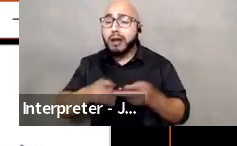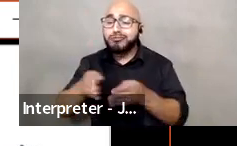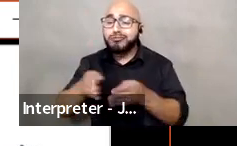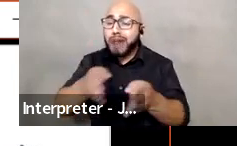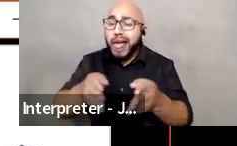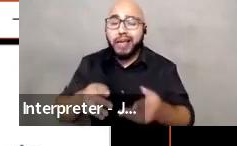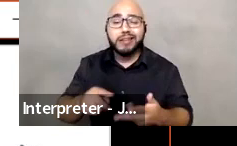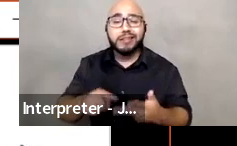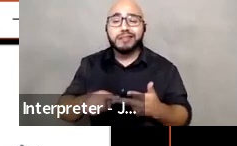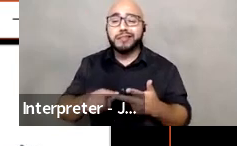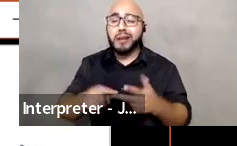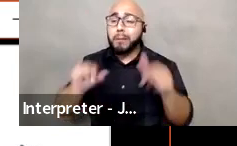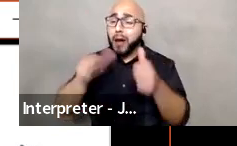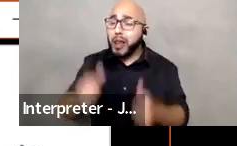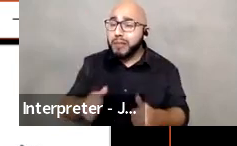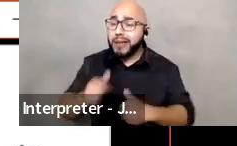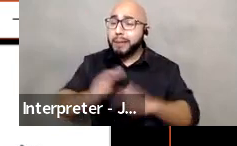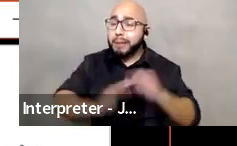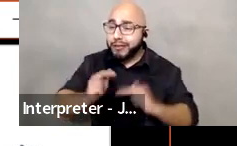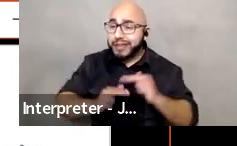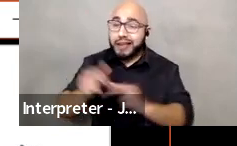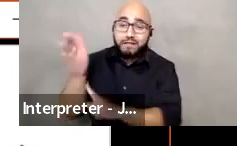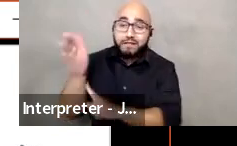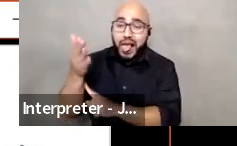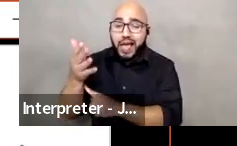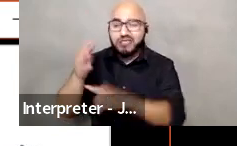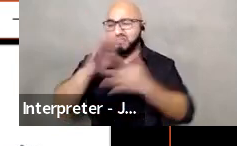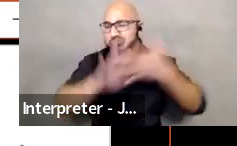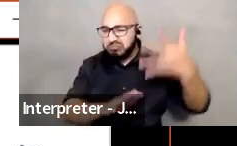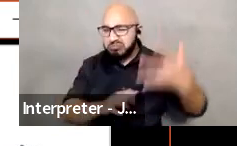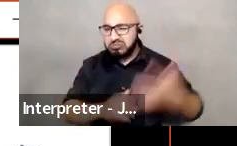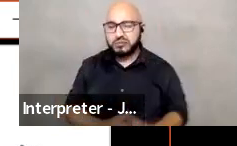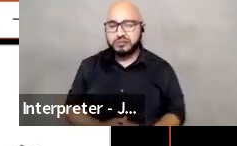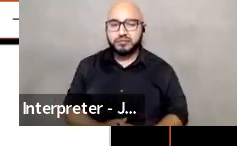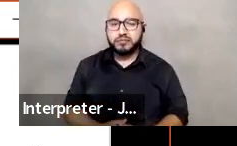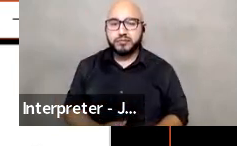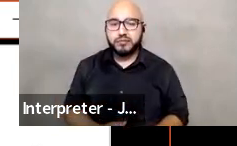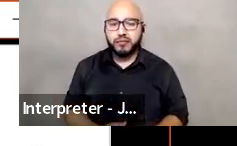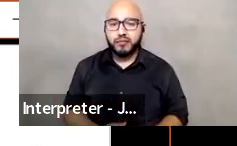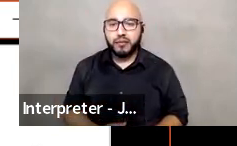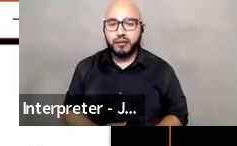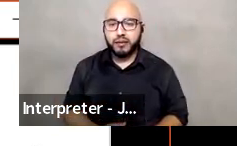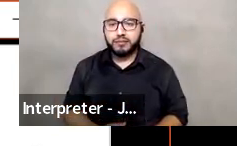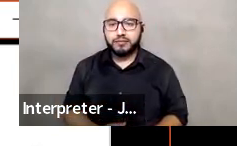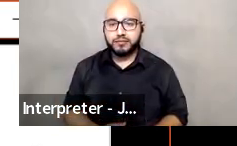flags are on this one. You get a sense of it here.